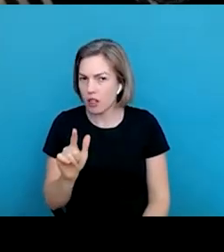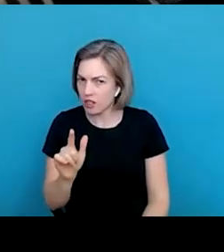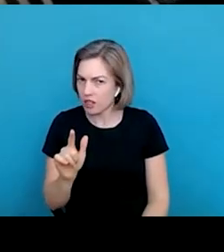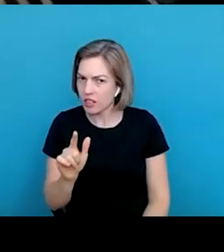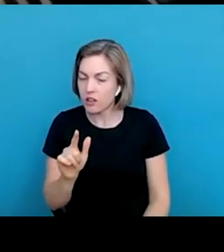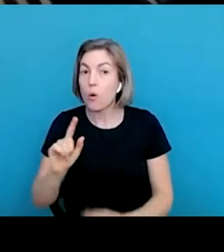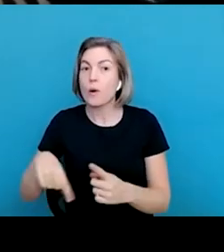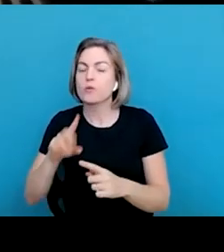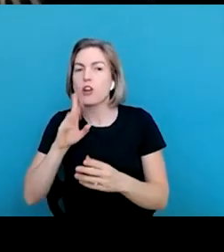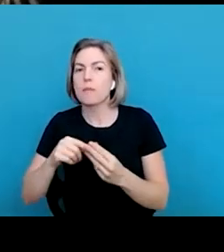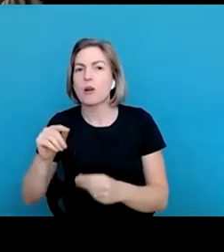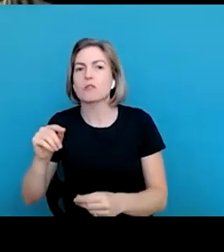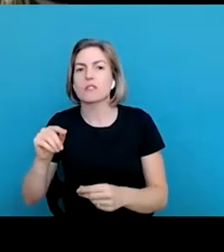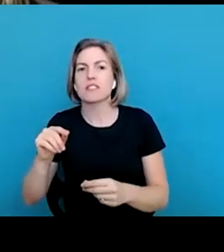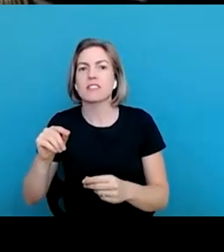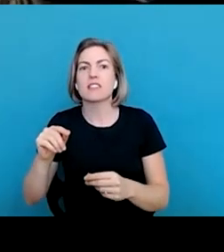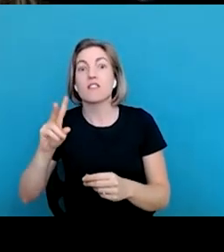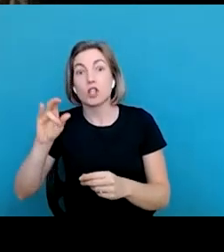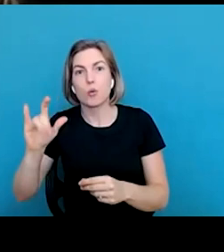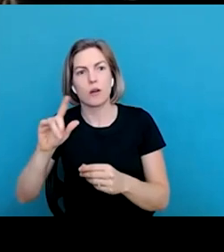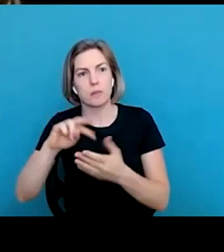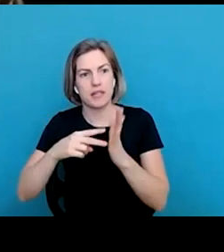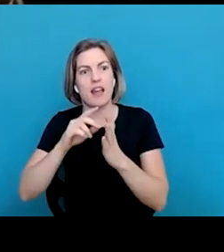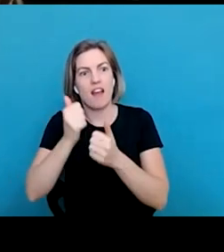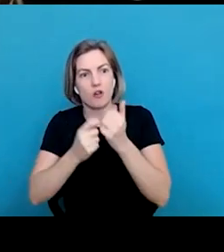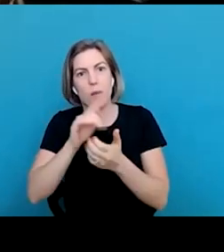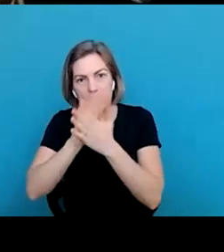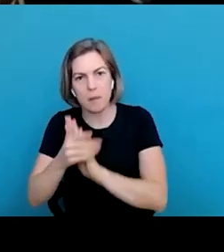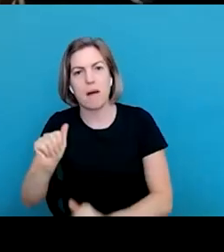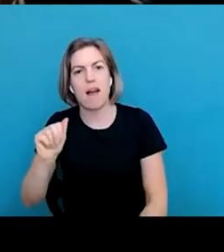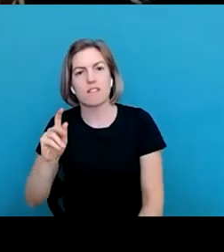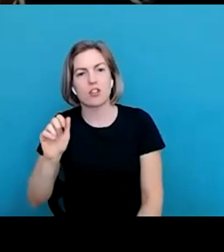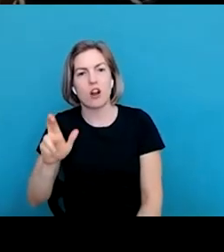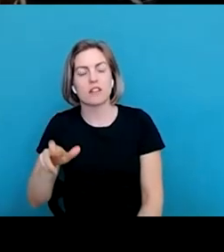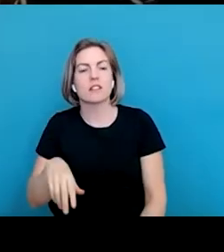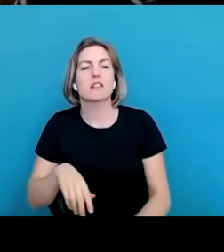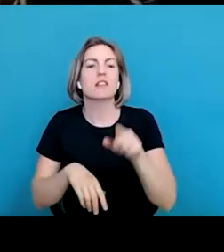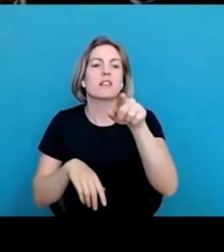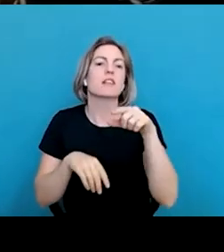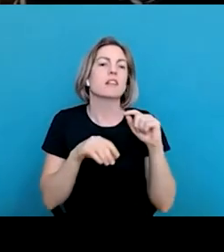about turning everyone into an avatar . >>CHRISTINE That is an interesting point and I think that